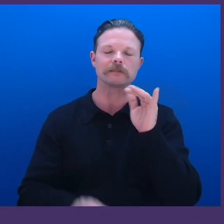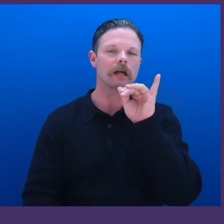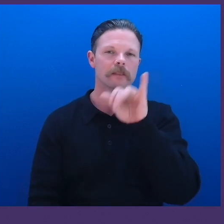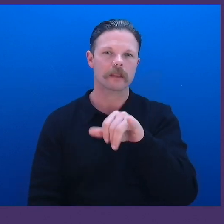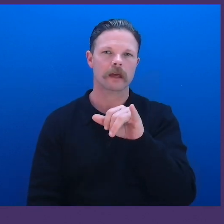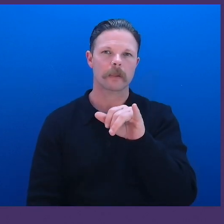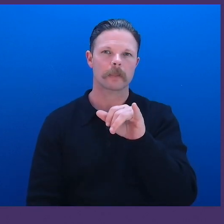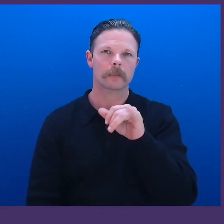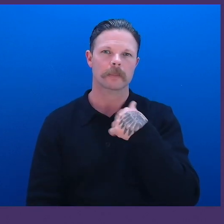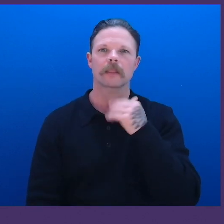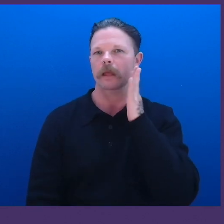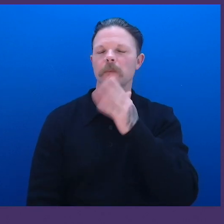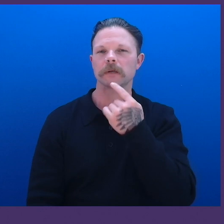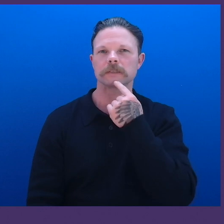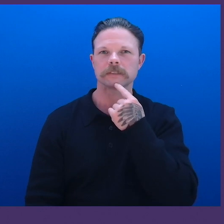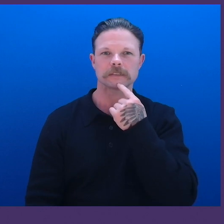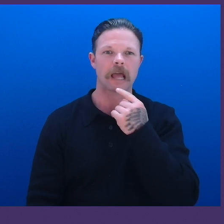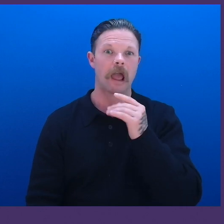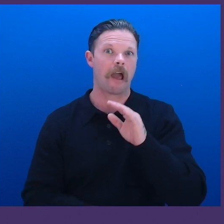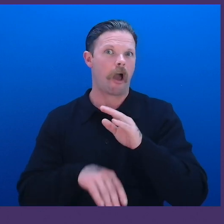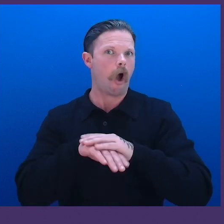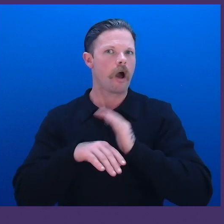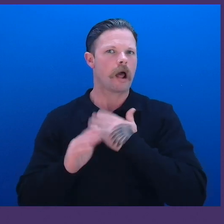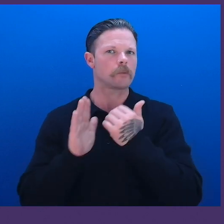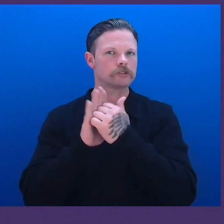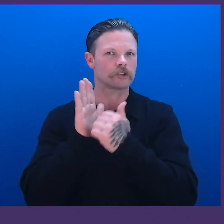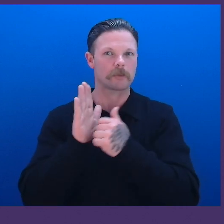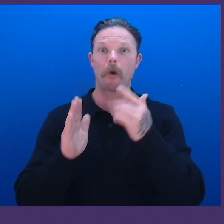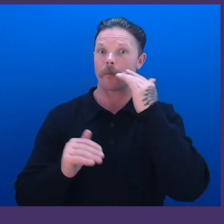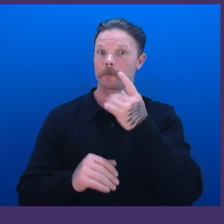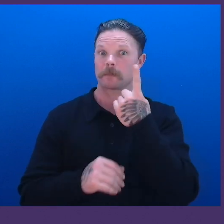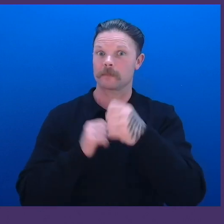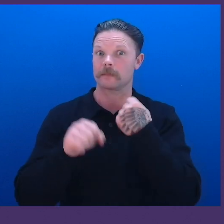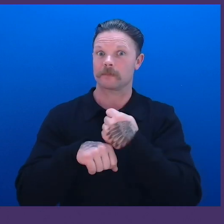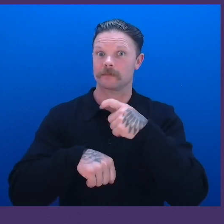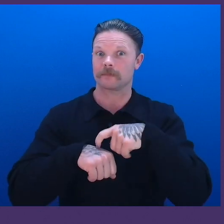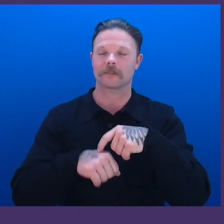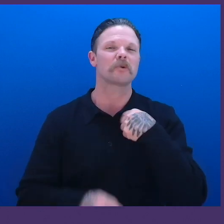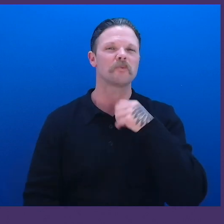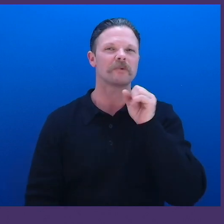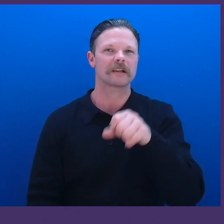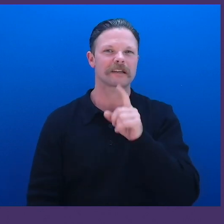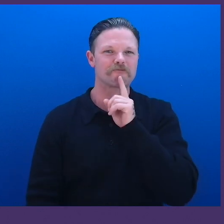in our agenda and I hope that maybe in one year time we can give more clarity.